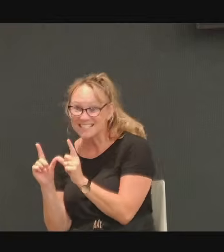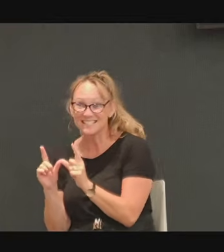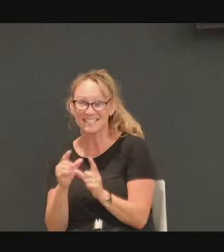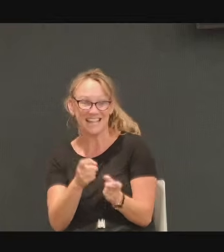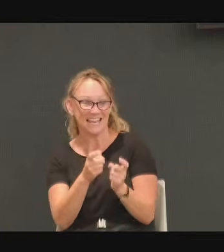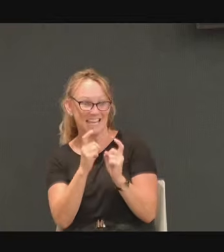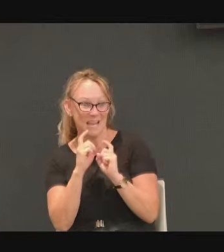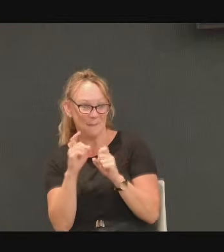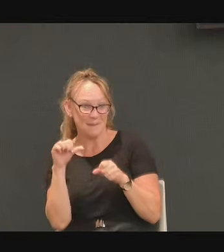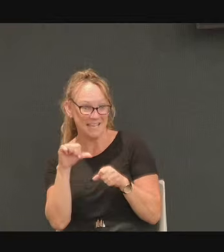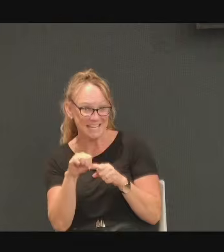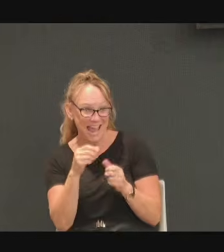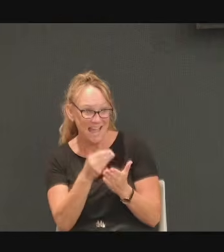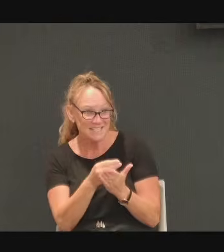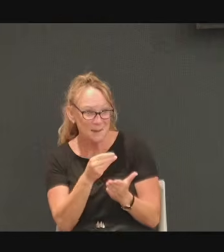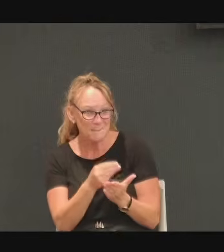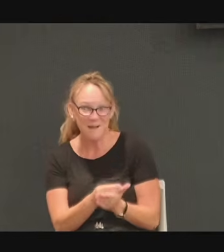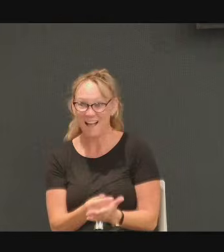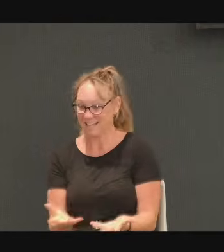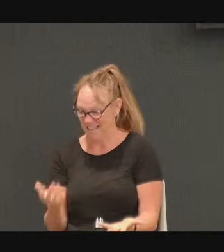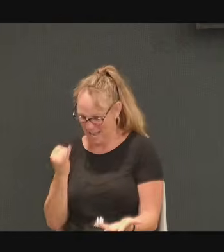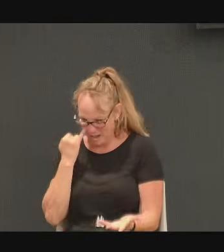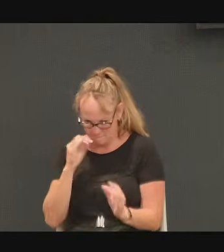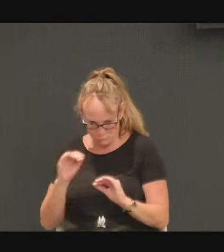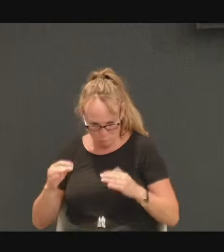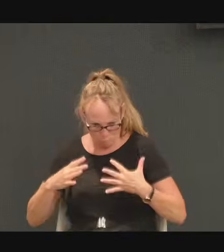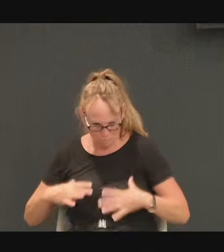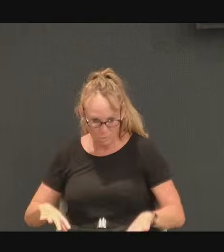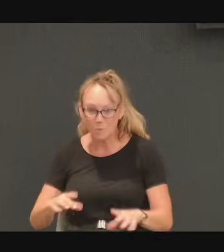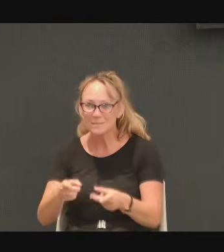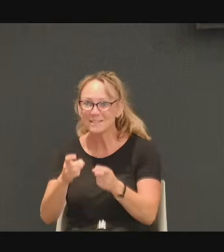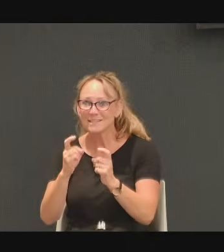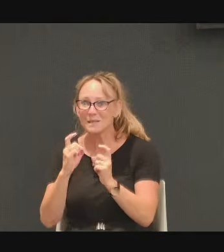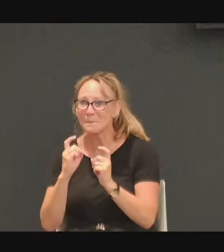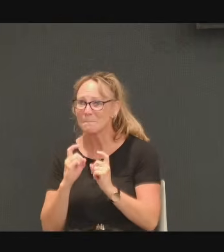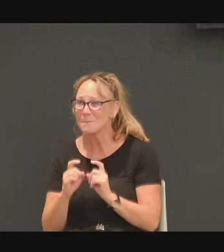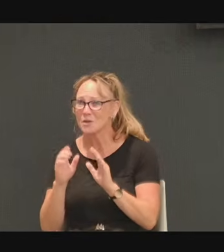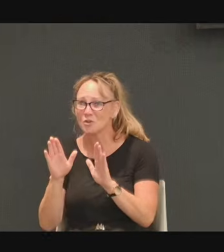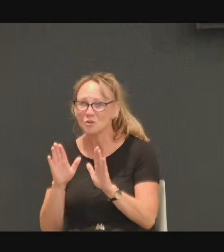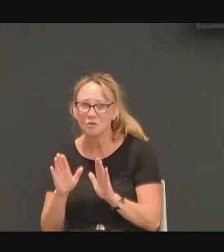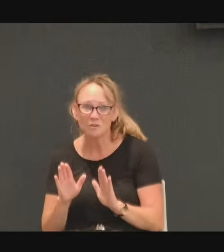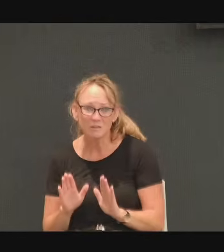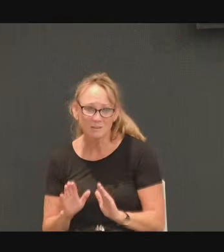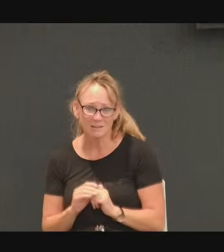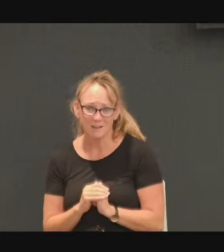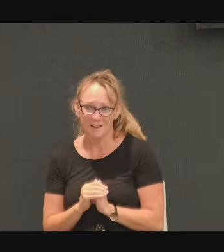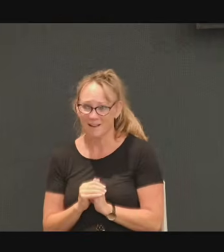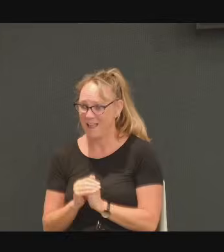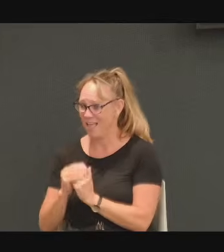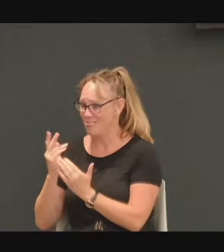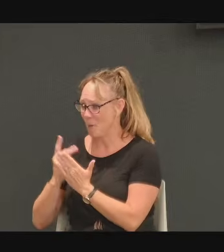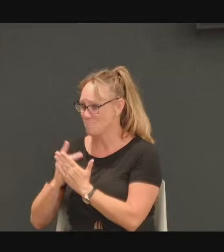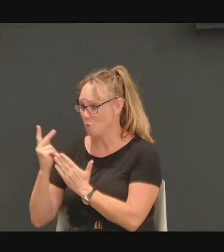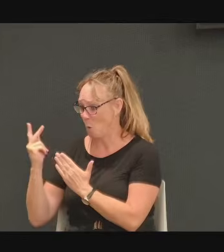even clothes when I had none. And it was great. The Hemi program also helped with a lot of things,